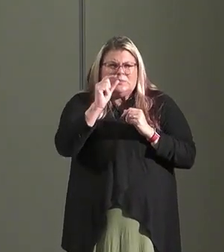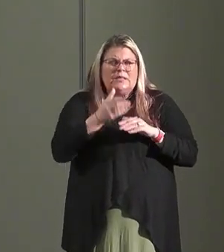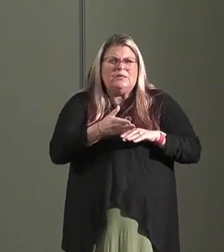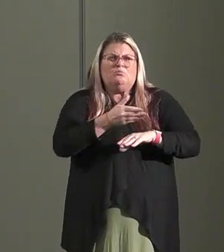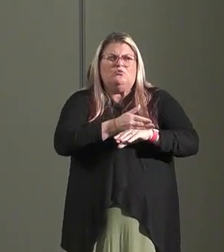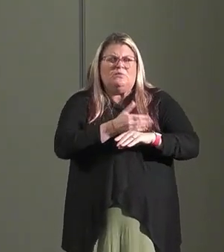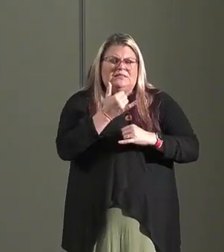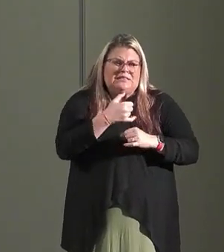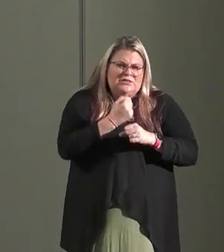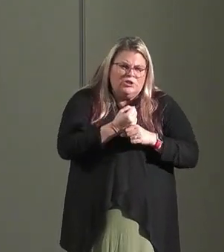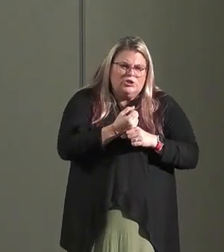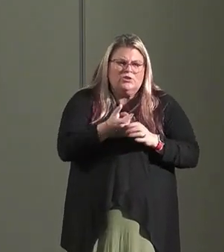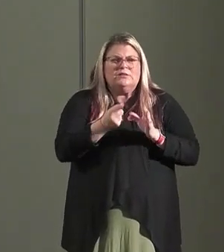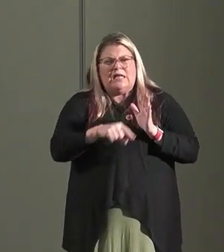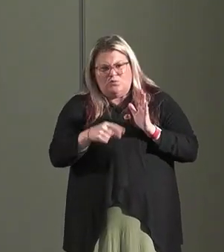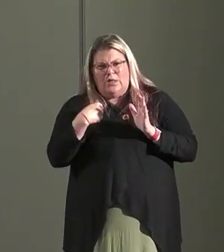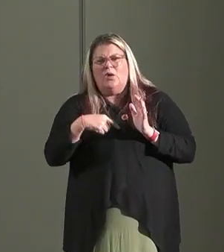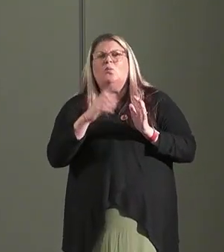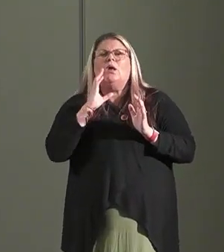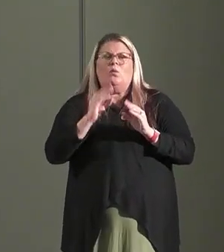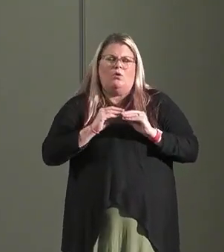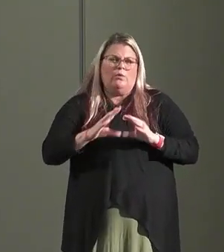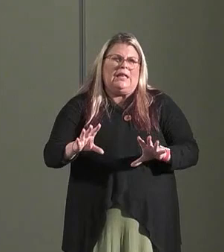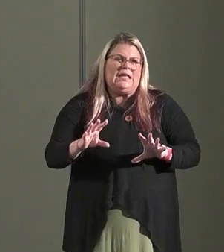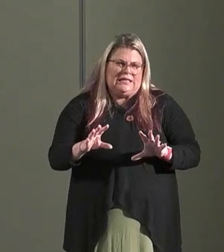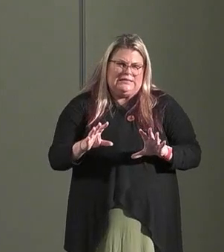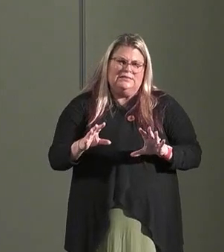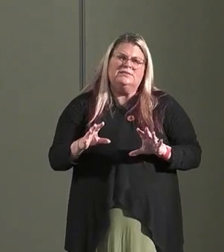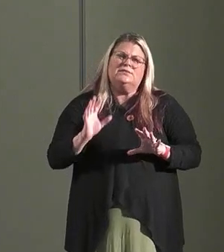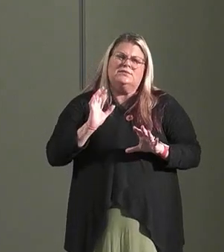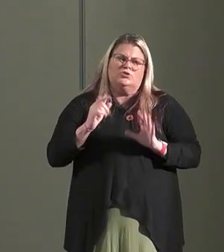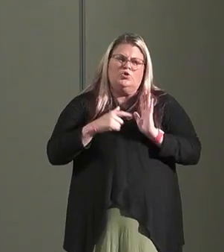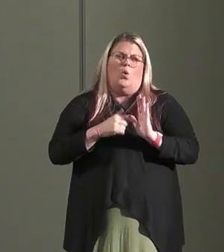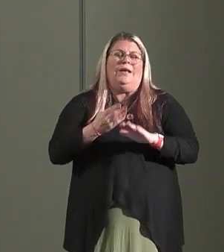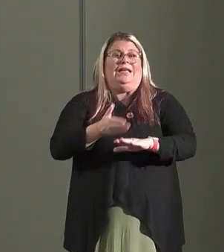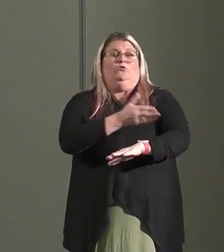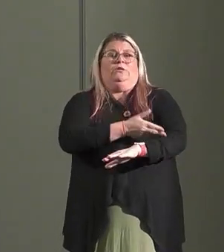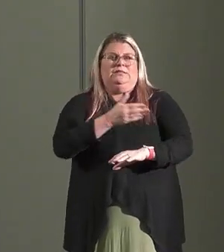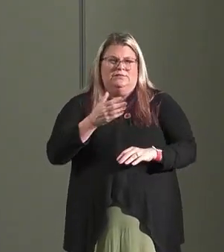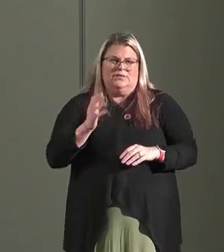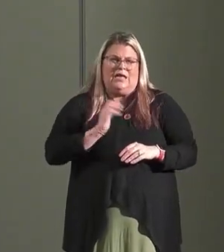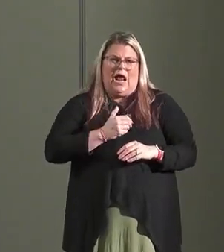next week we will release an increase in the number of detected errors from